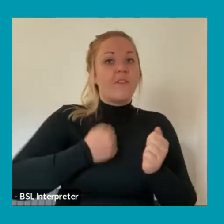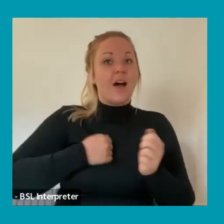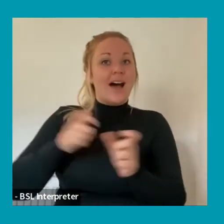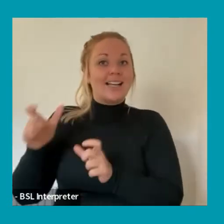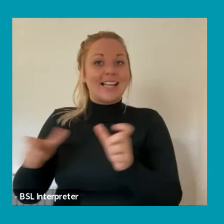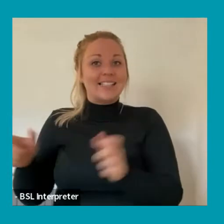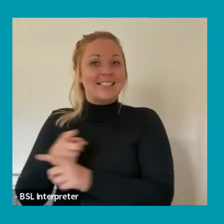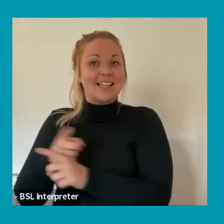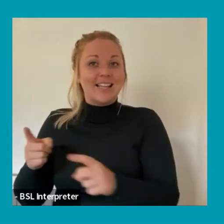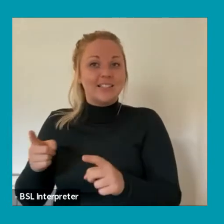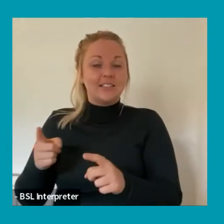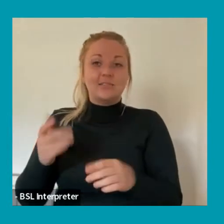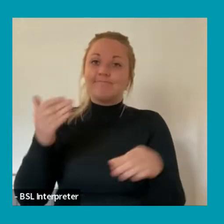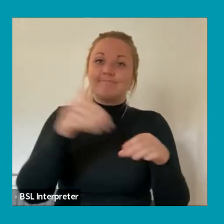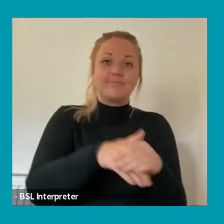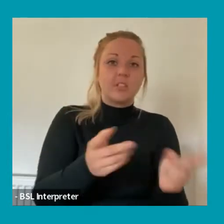Or there may be eligibility criteria.